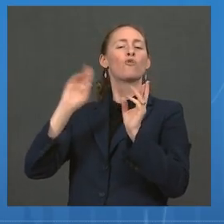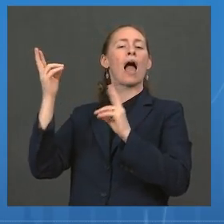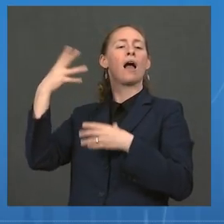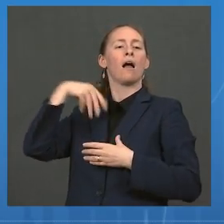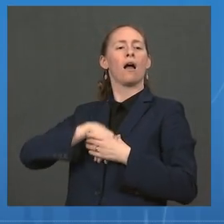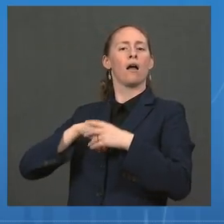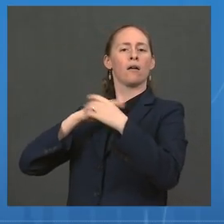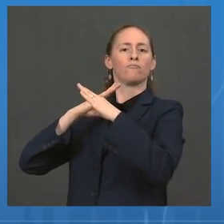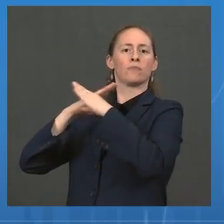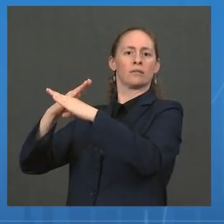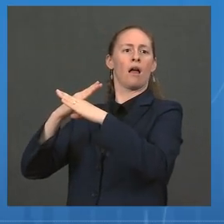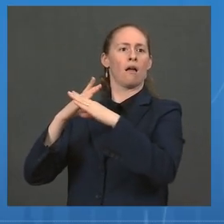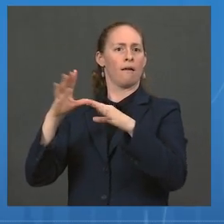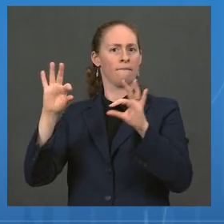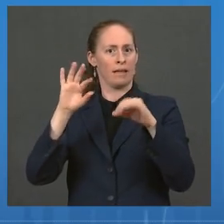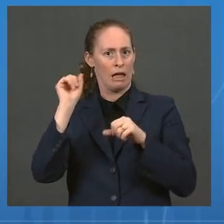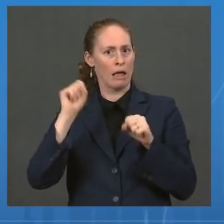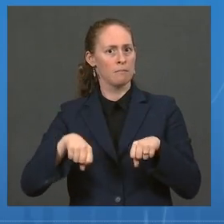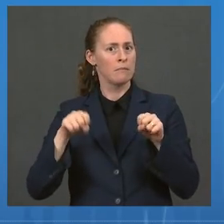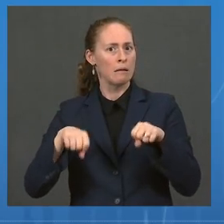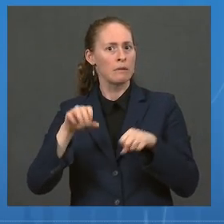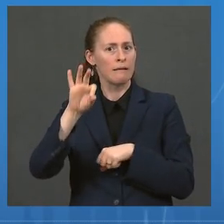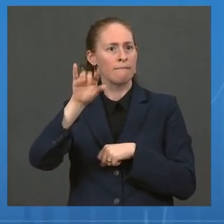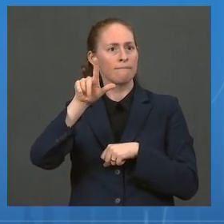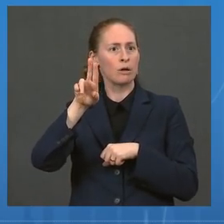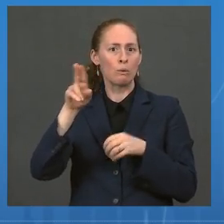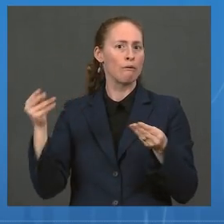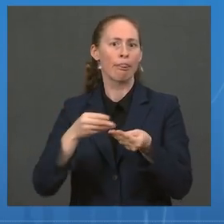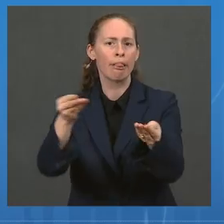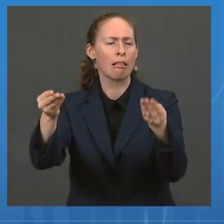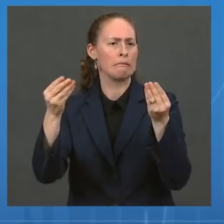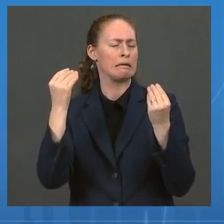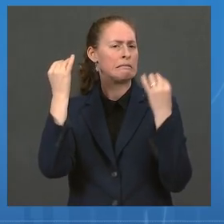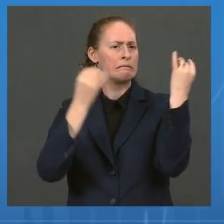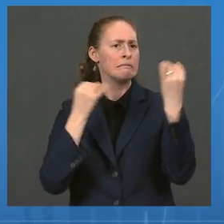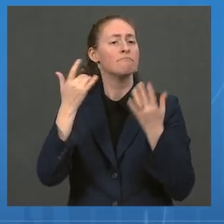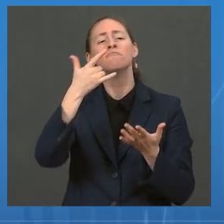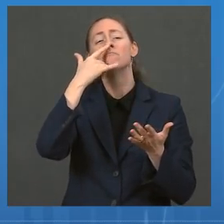The symptoms of flu can often be familiar to those -- similar to those with COVID-19,